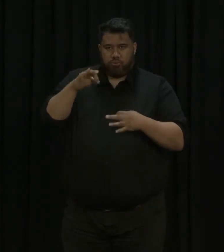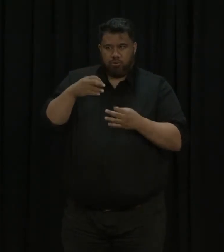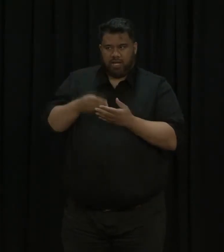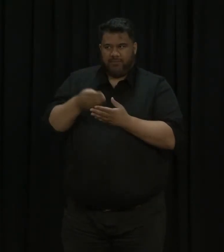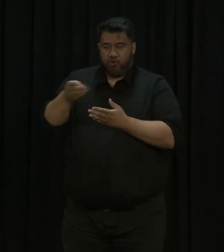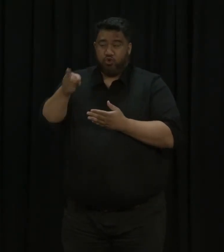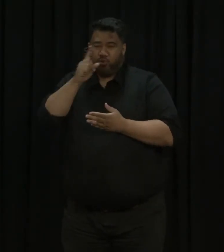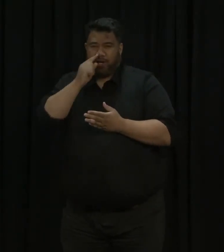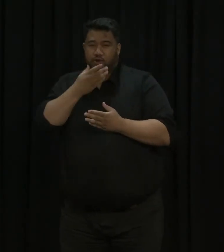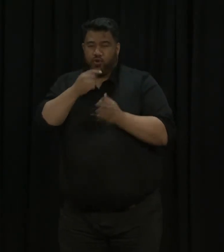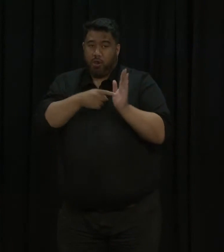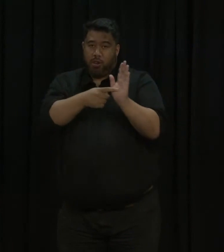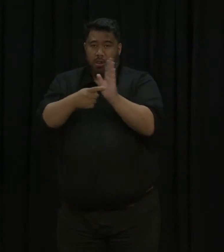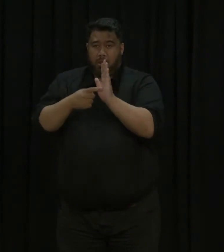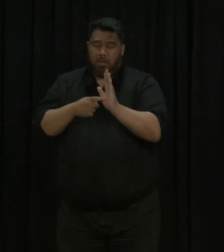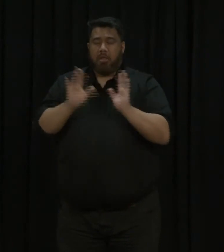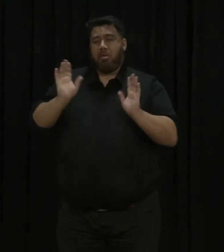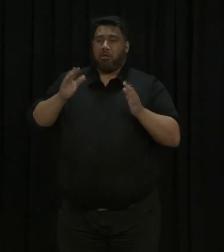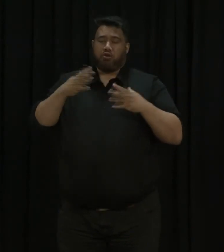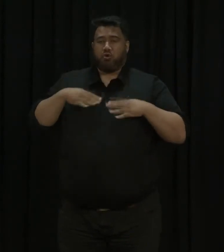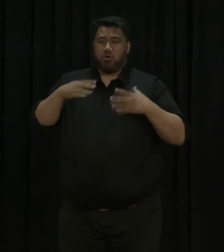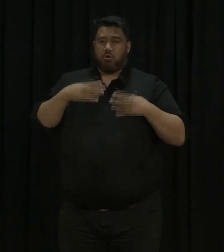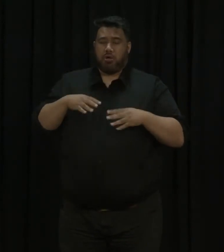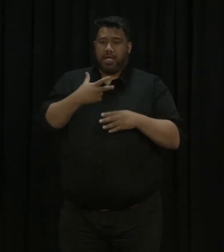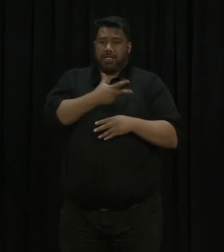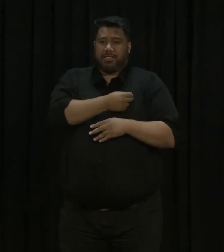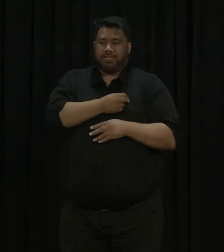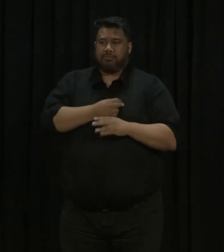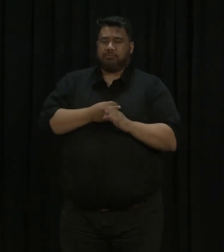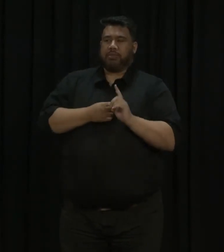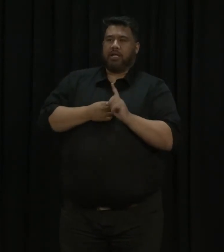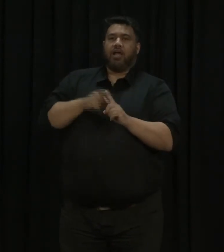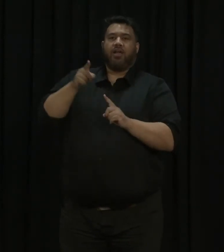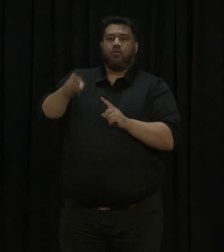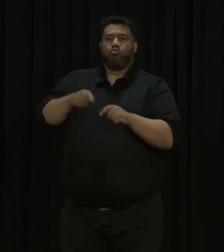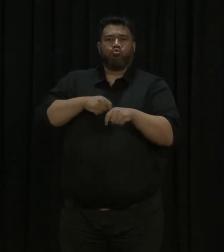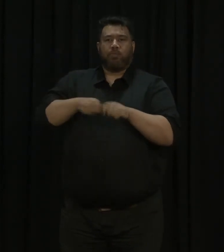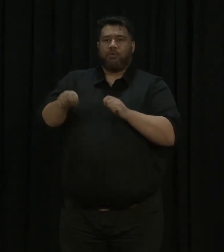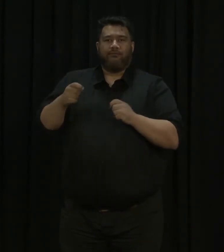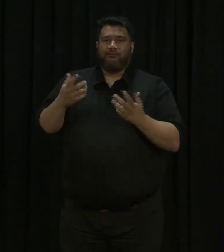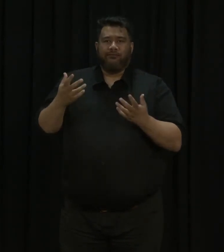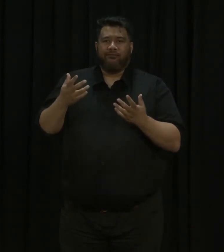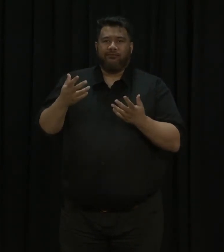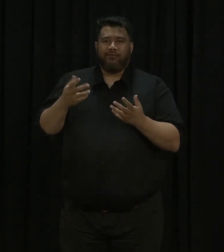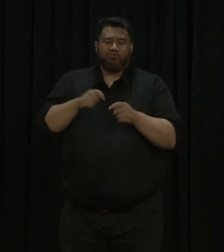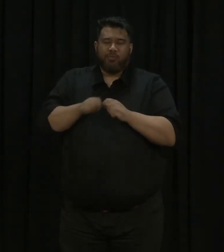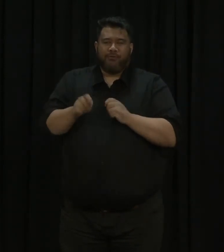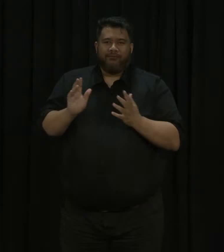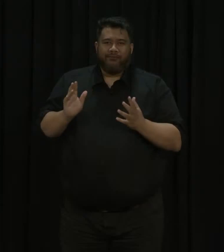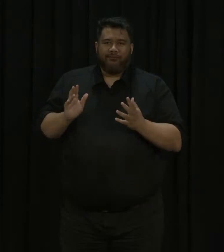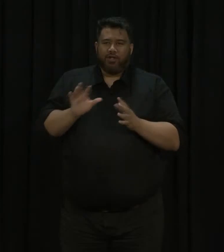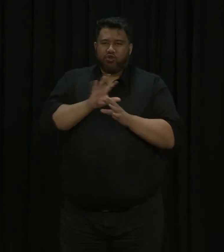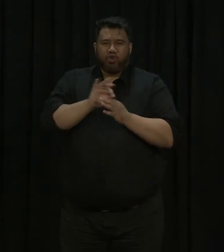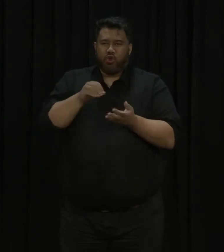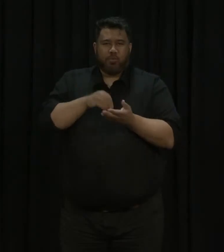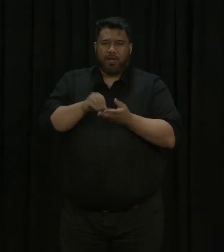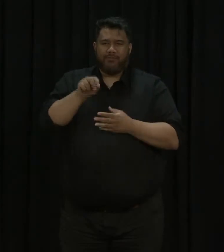an exemption or suggesting that you could pay a fee for the service of getting an exemptio, they are trying to rip you off.